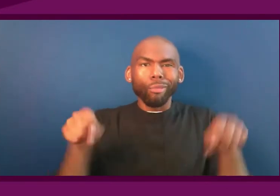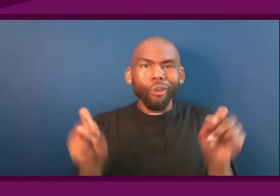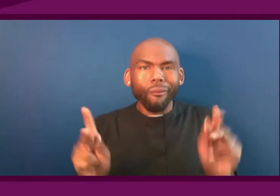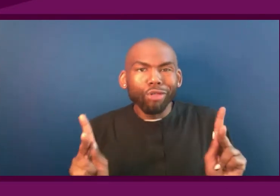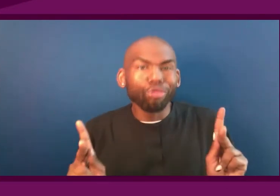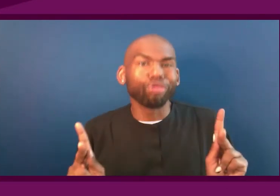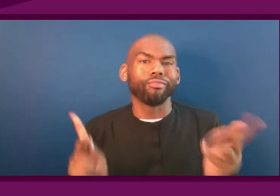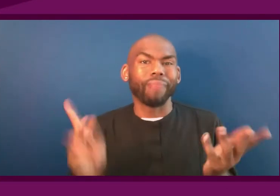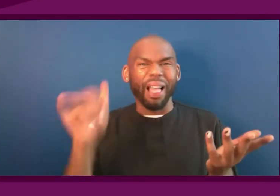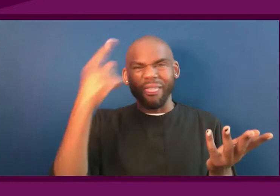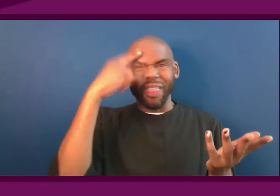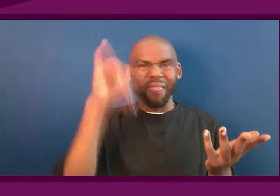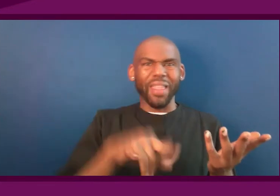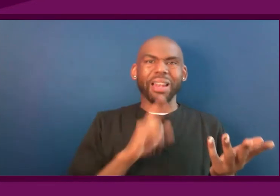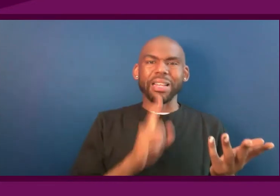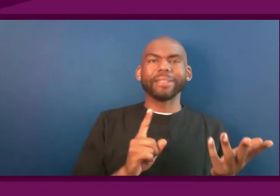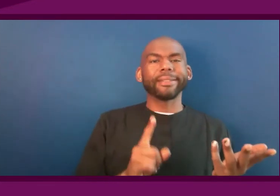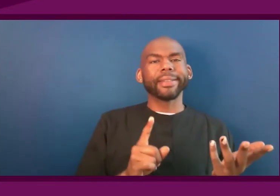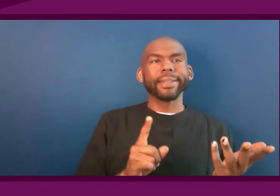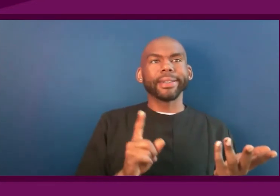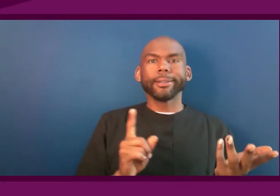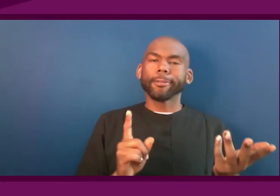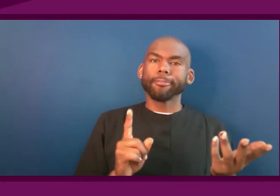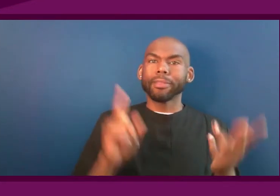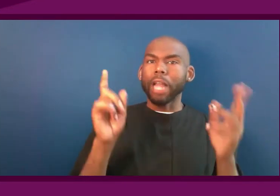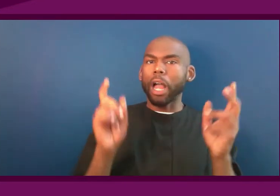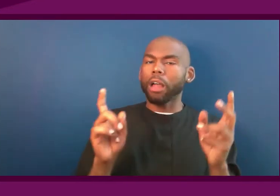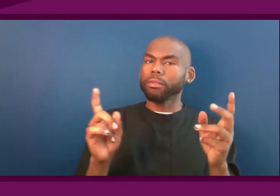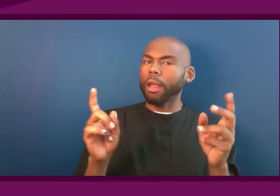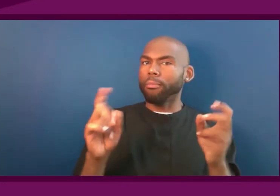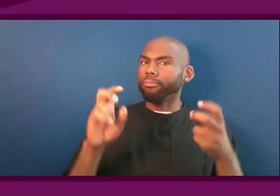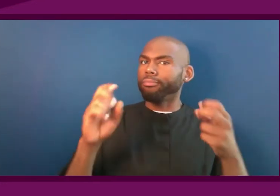who are allies, unfortunately, because people who are non-disabled... Our privilege